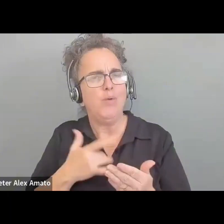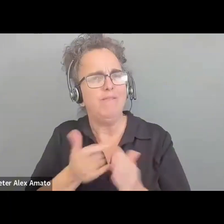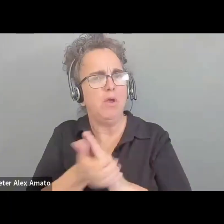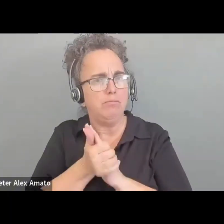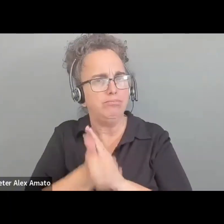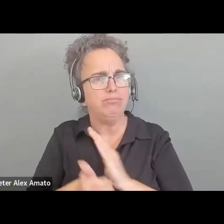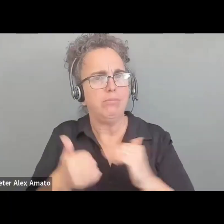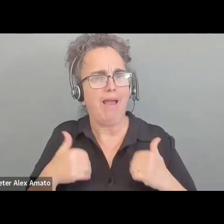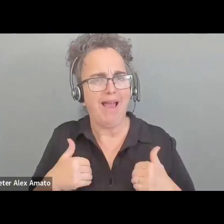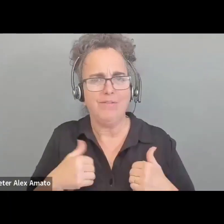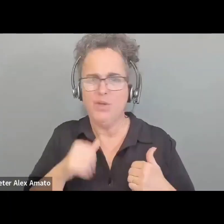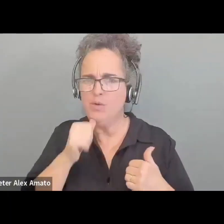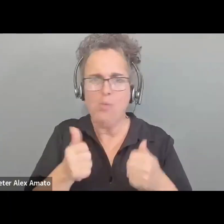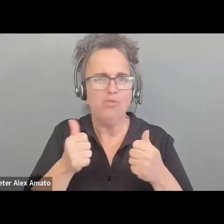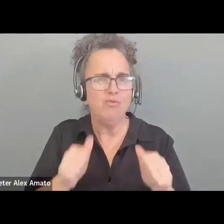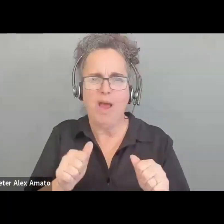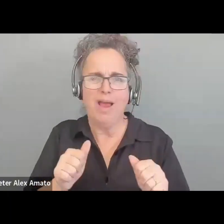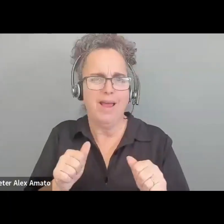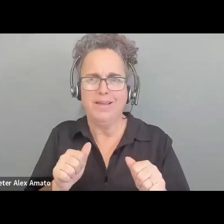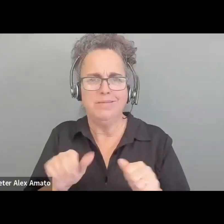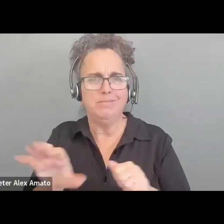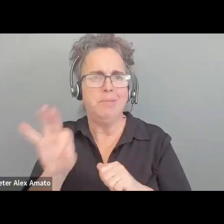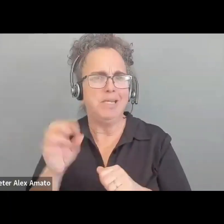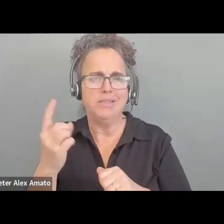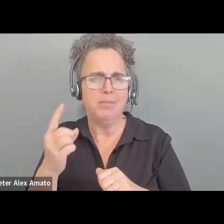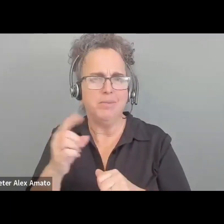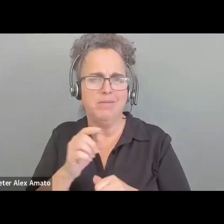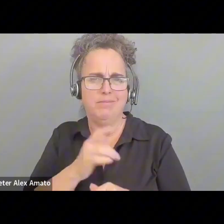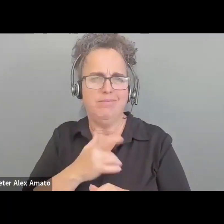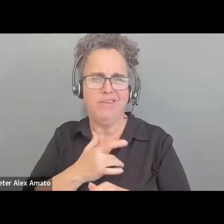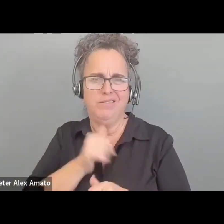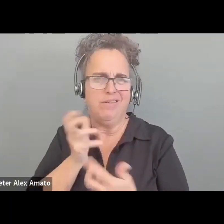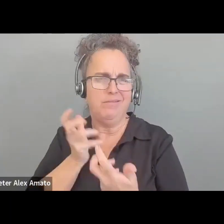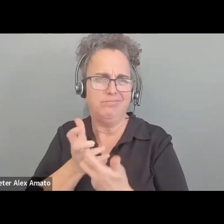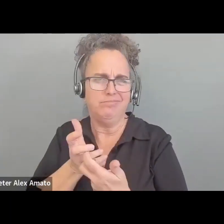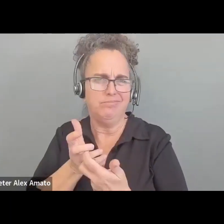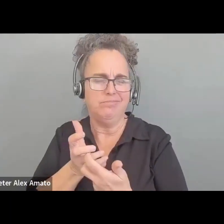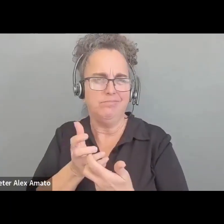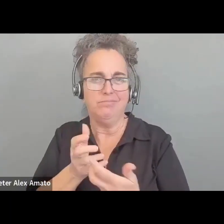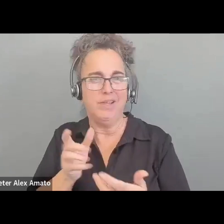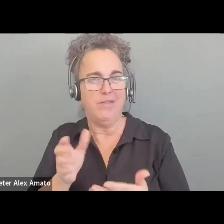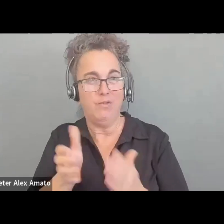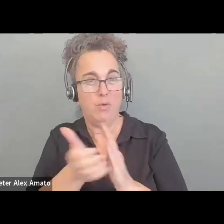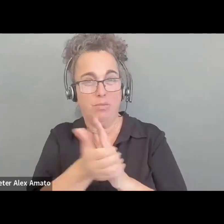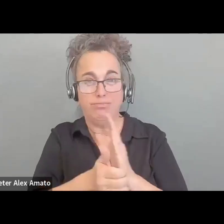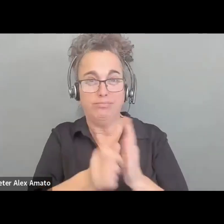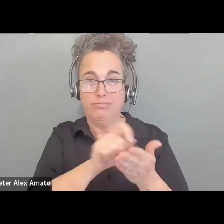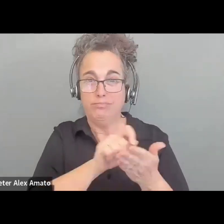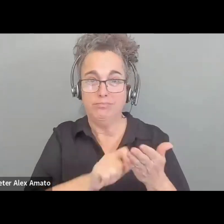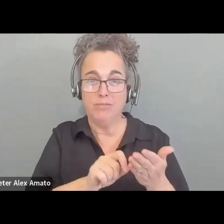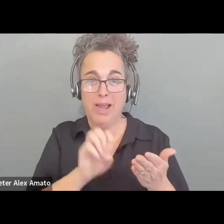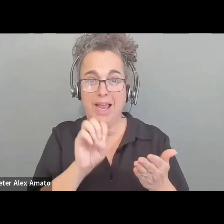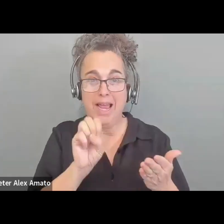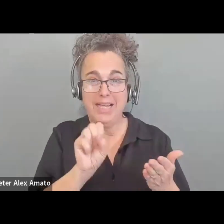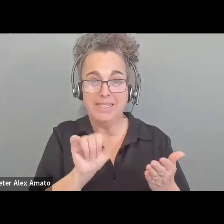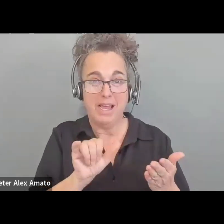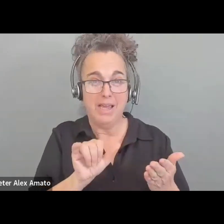You know, don't try to be artificial if, if you are really not good at writing essays, being an English professor might not be your future.